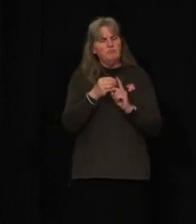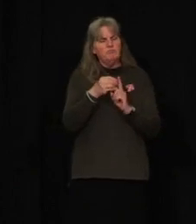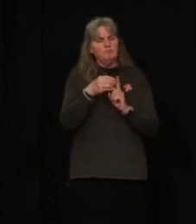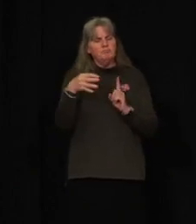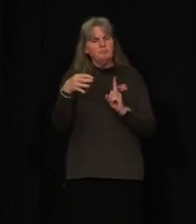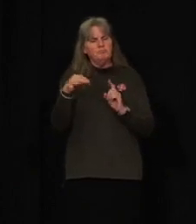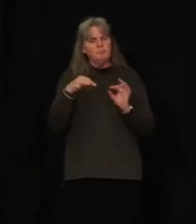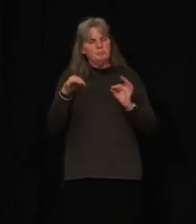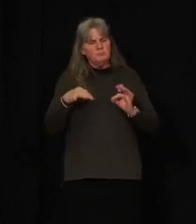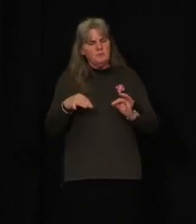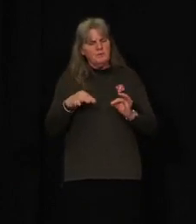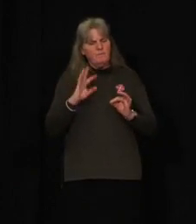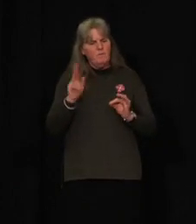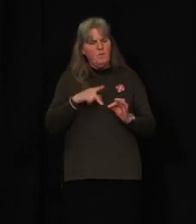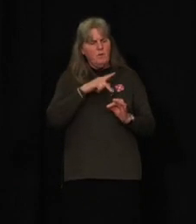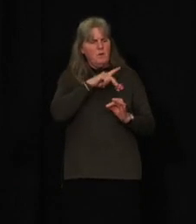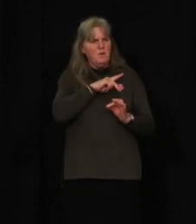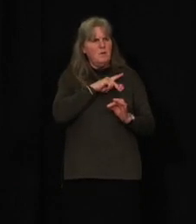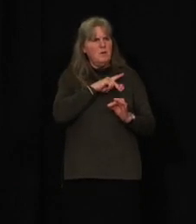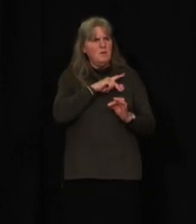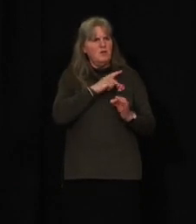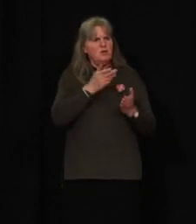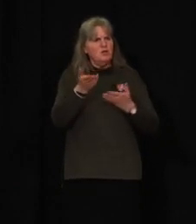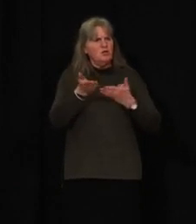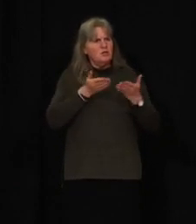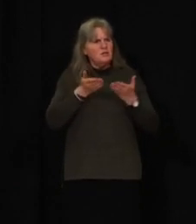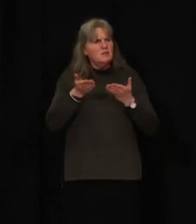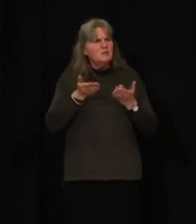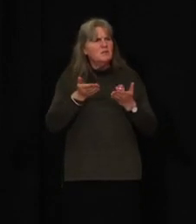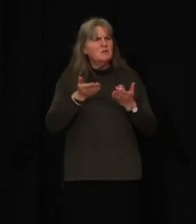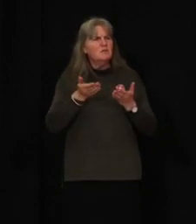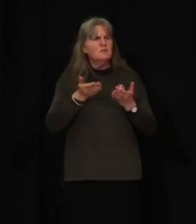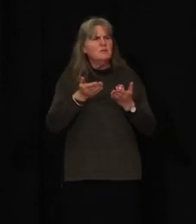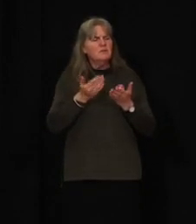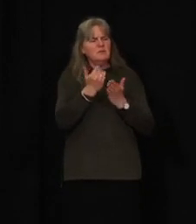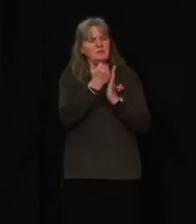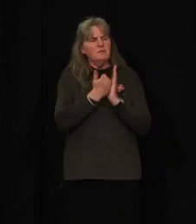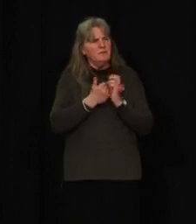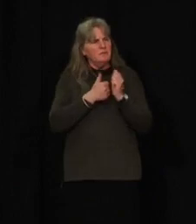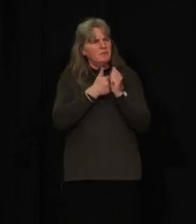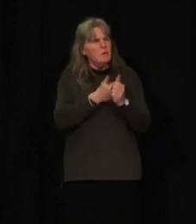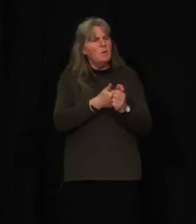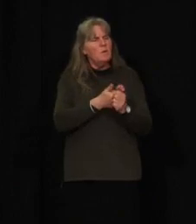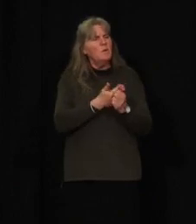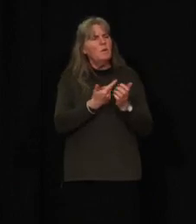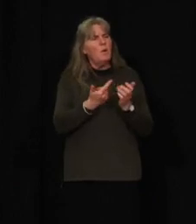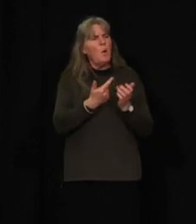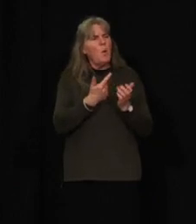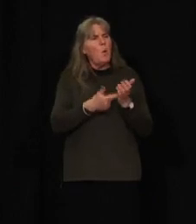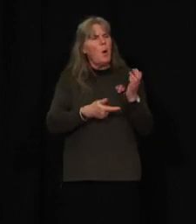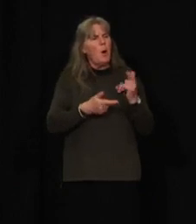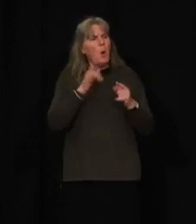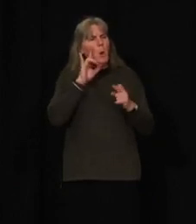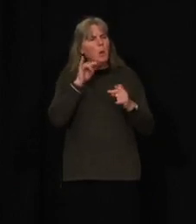specific on the guidelines for personal services just so even the public kind of knows what they will be walking into once